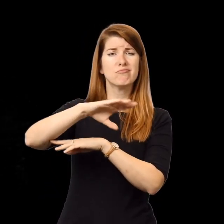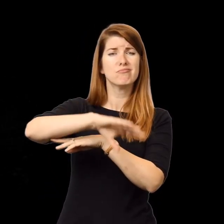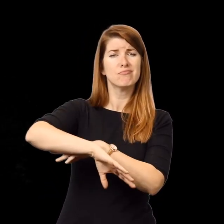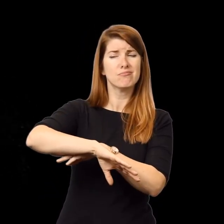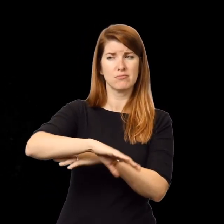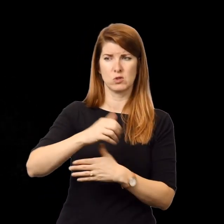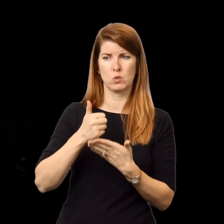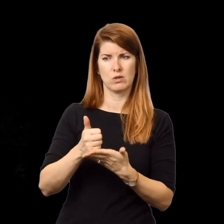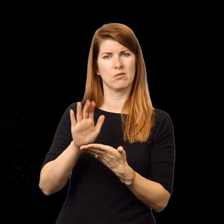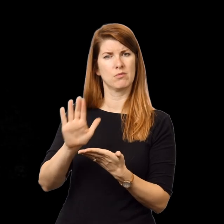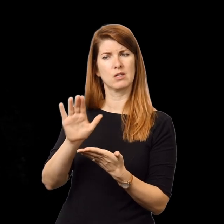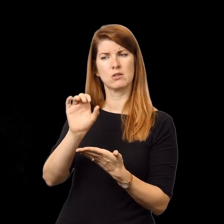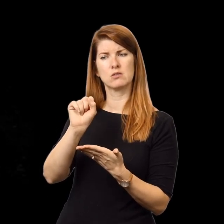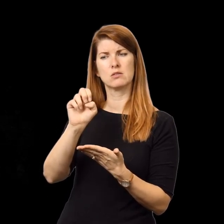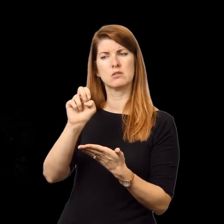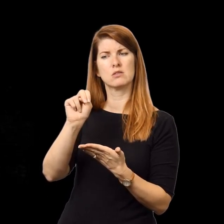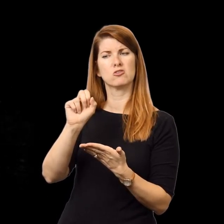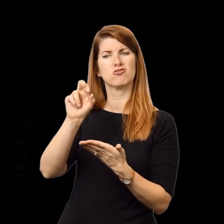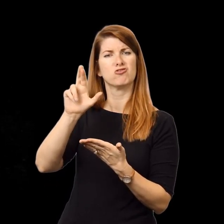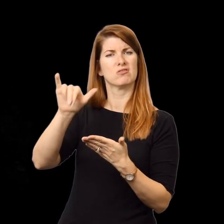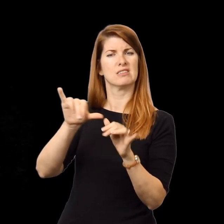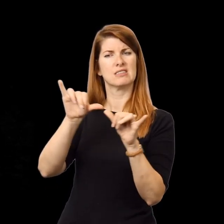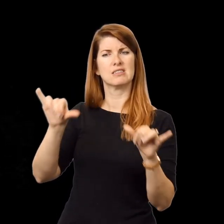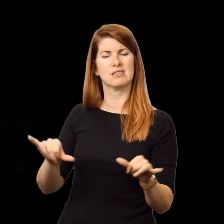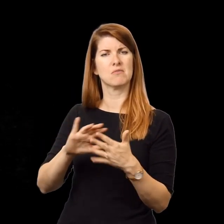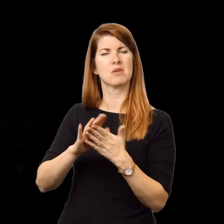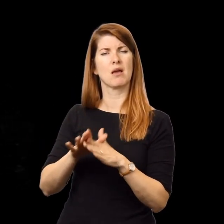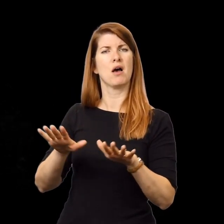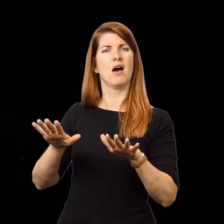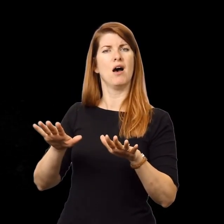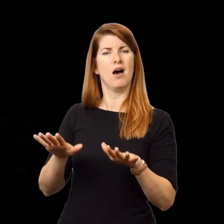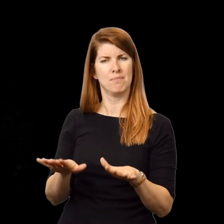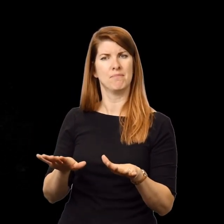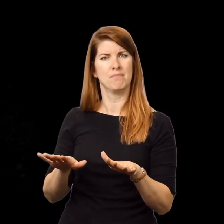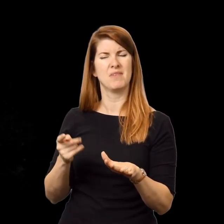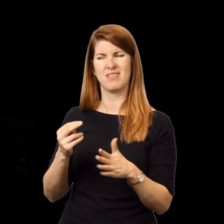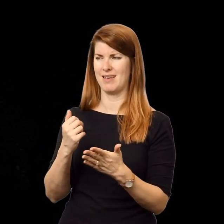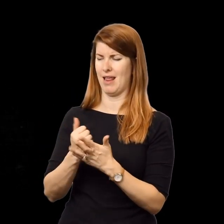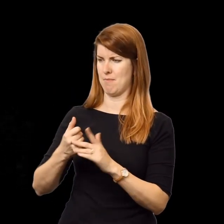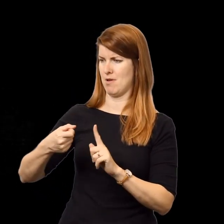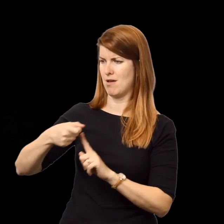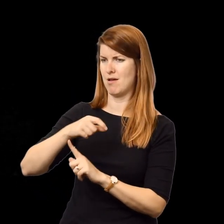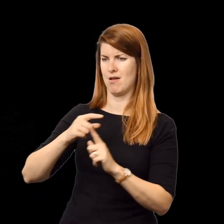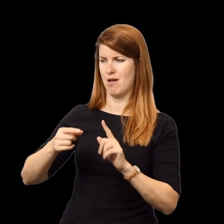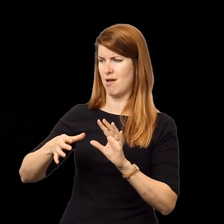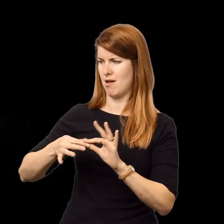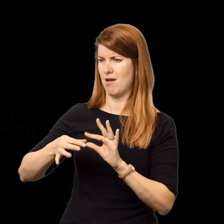throughout the afternoon, to help children's sensory systems settle, but also to wire them so they function better.